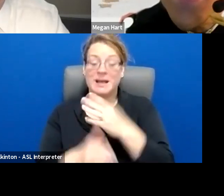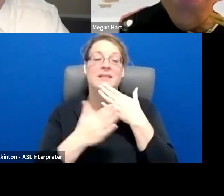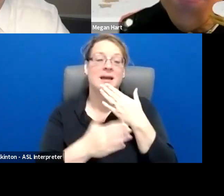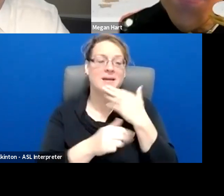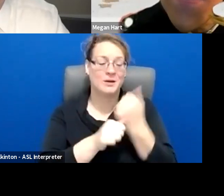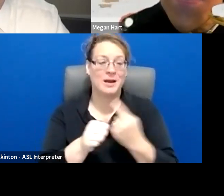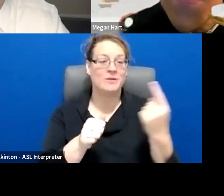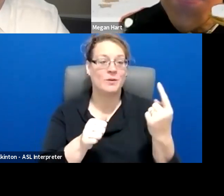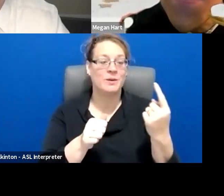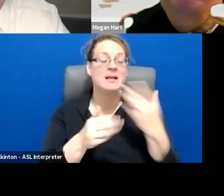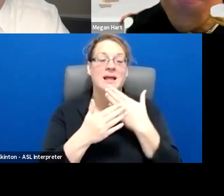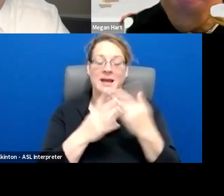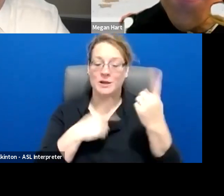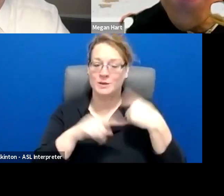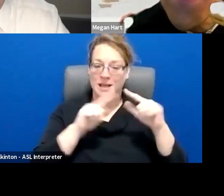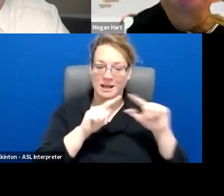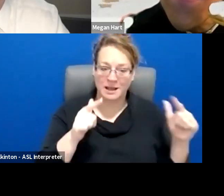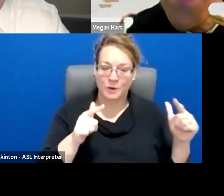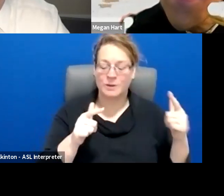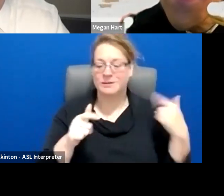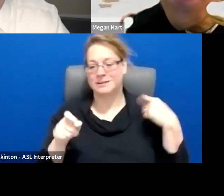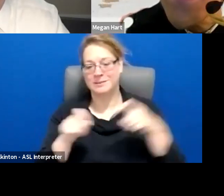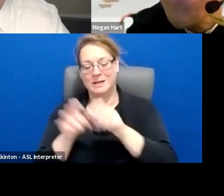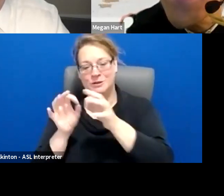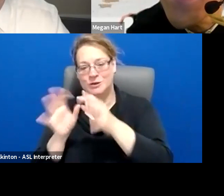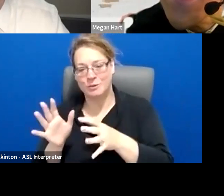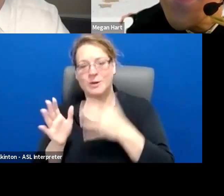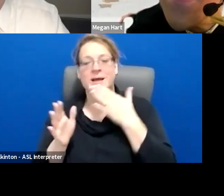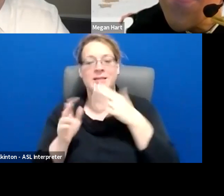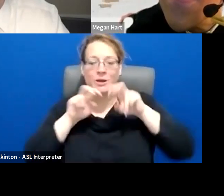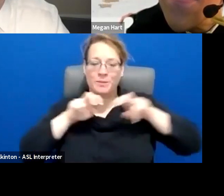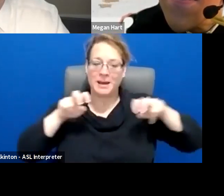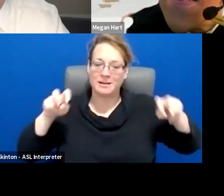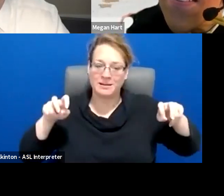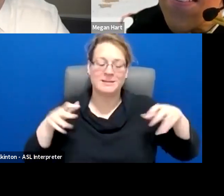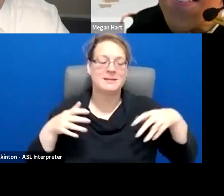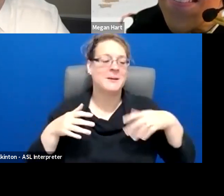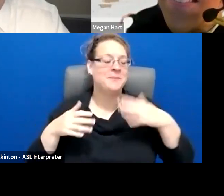We hope you will join us for that. As always stay connected to disability rights Tennessee by signing up for our monthly newsletter or following us on social media.